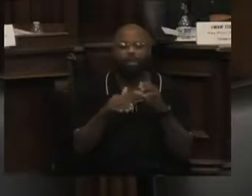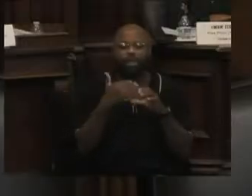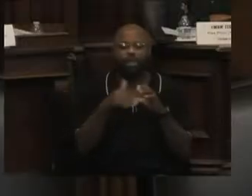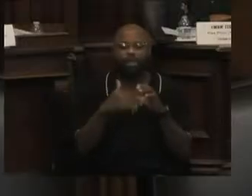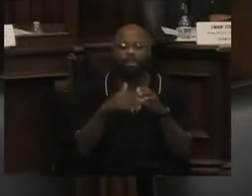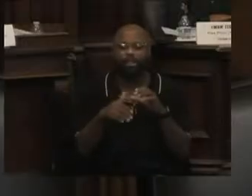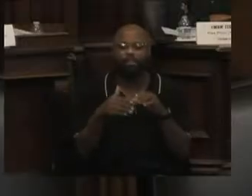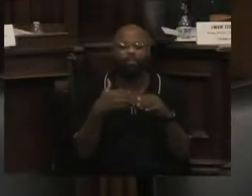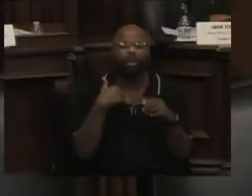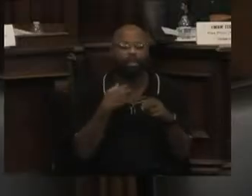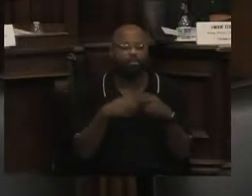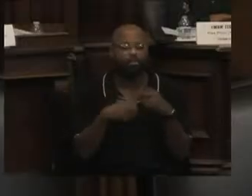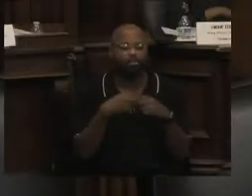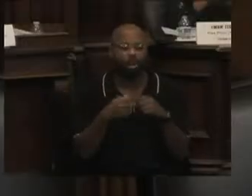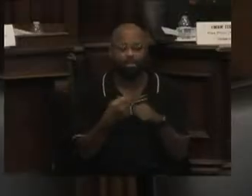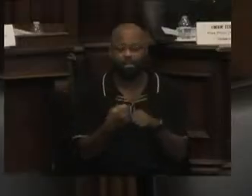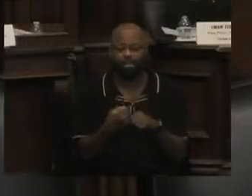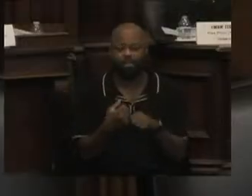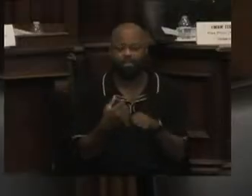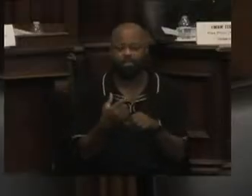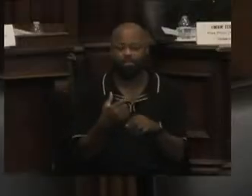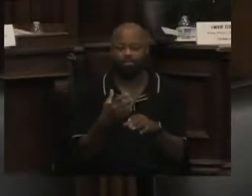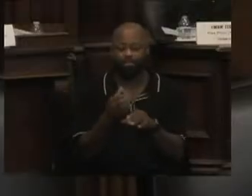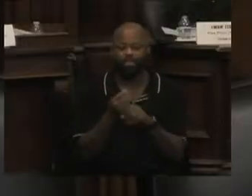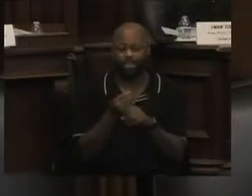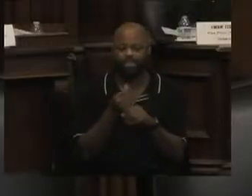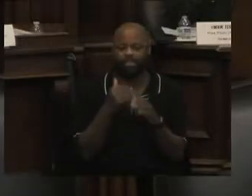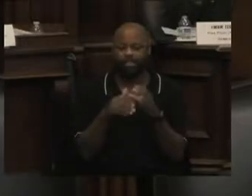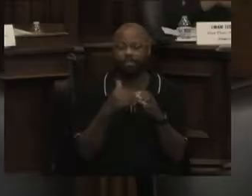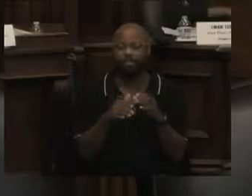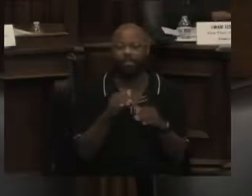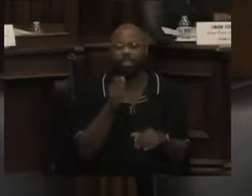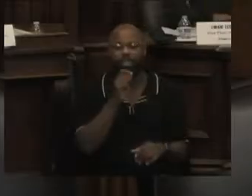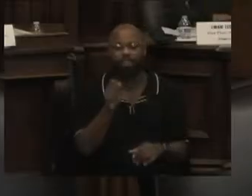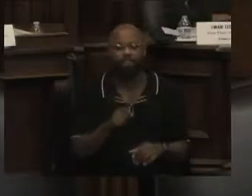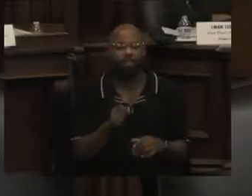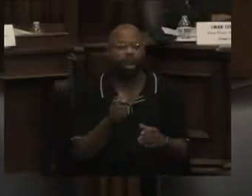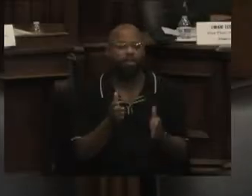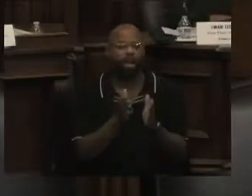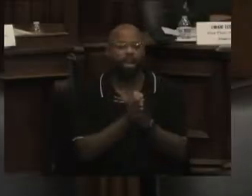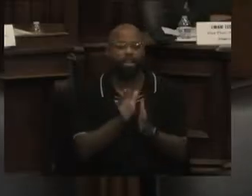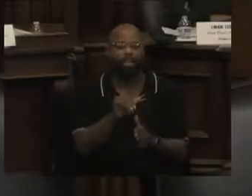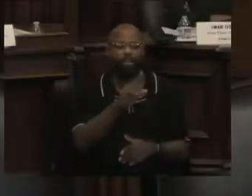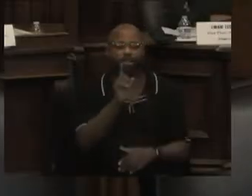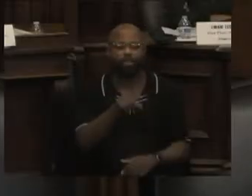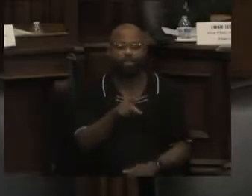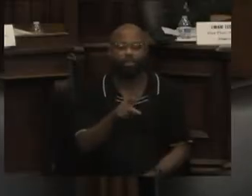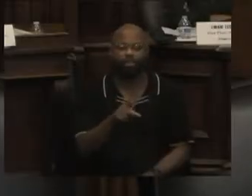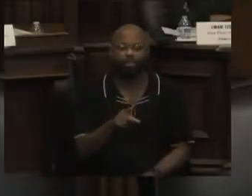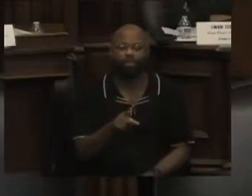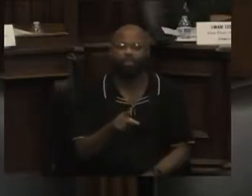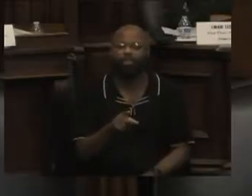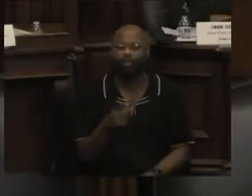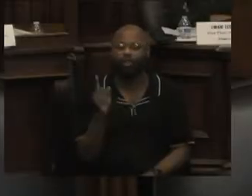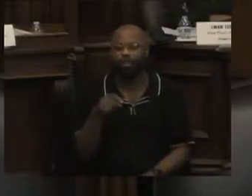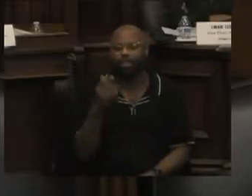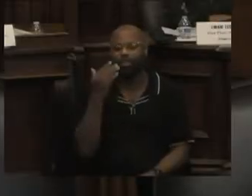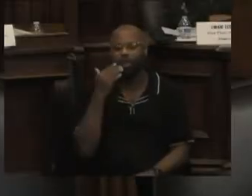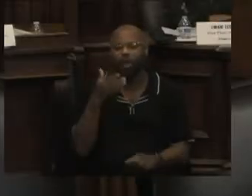the board members up here, we have problems with the emails. We have problems getting them.